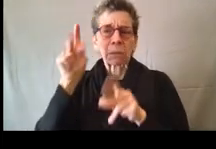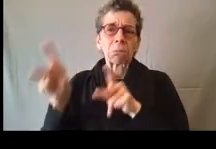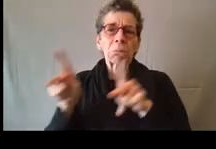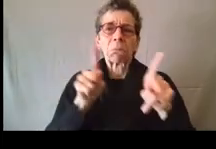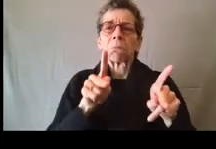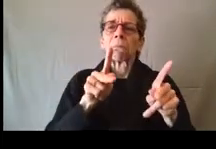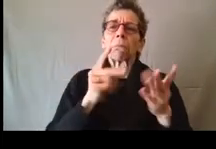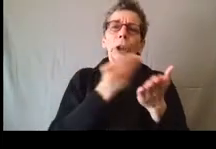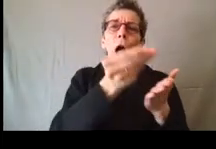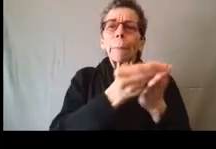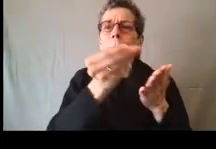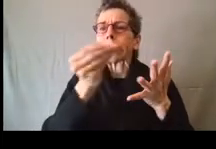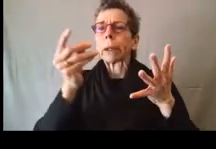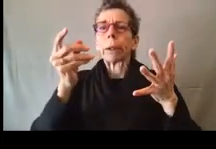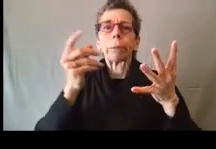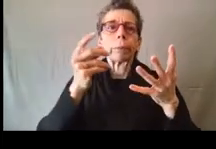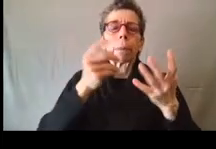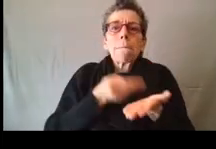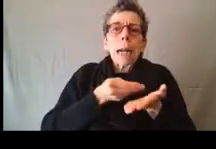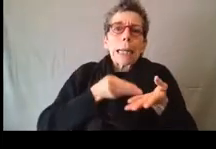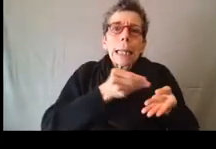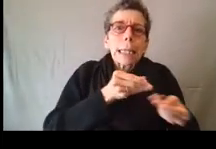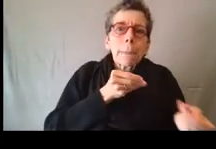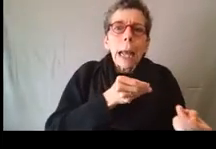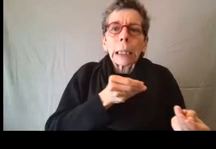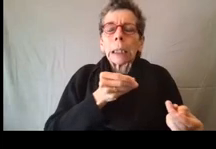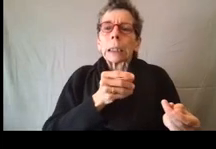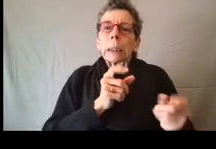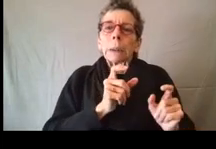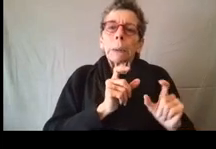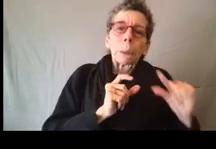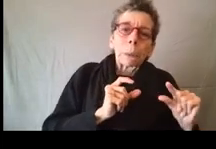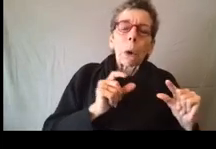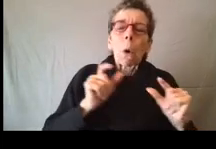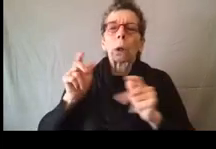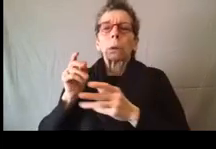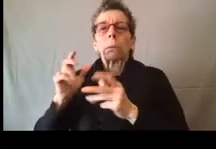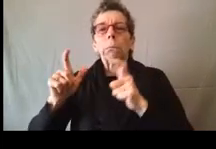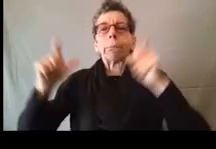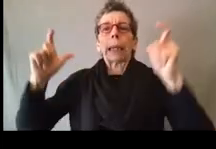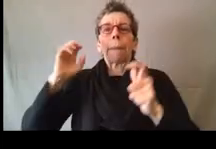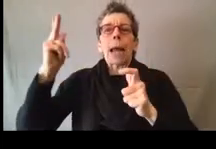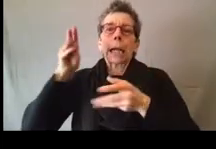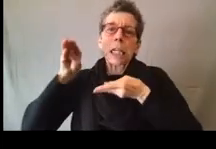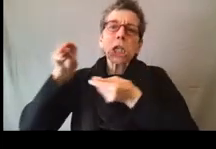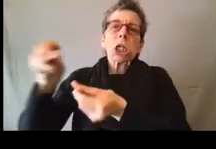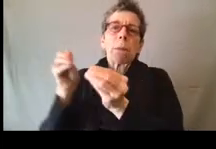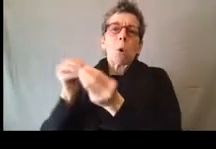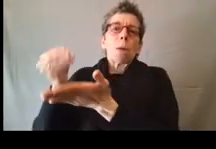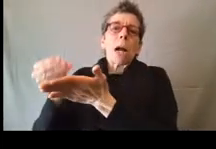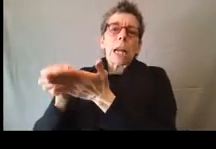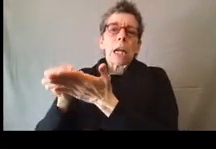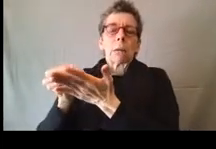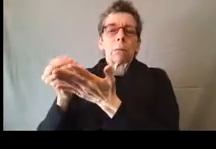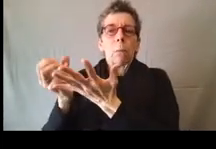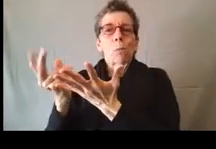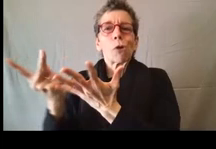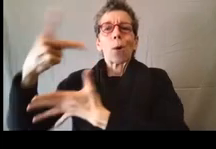resources that are available to build out a website or the priority that's put towards